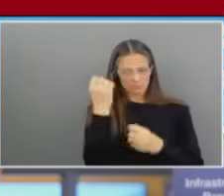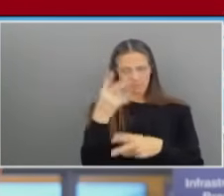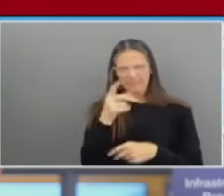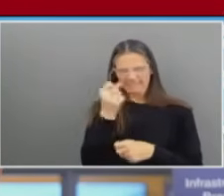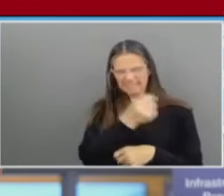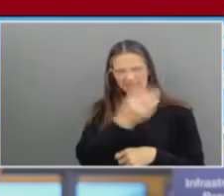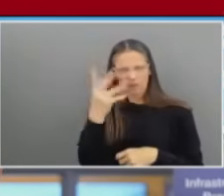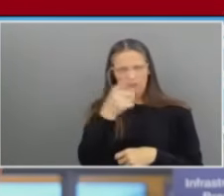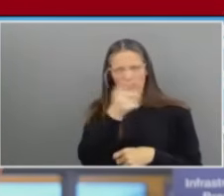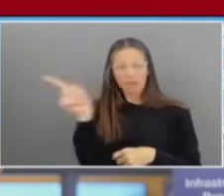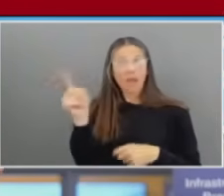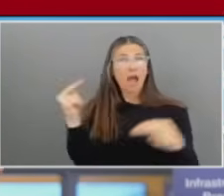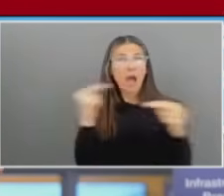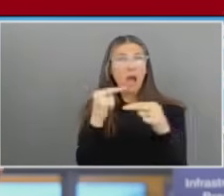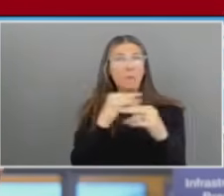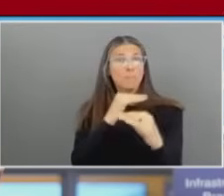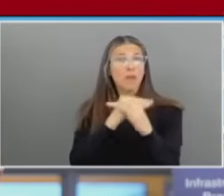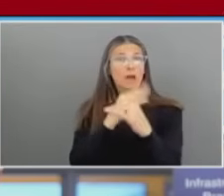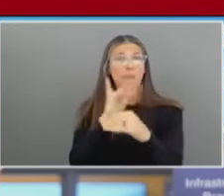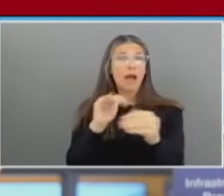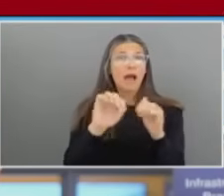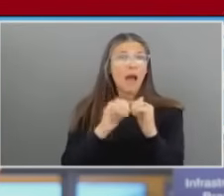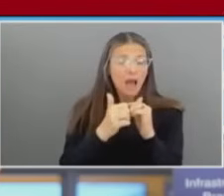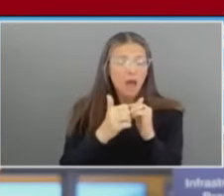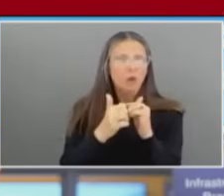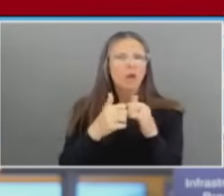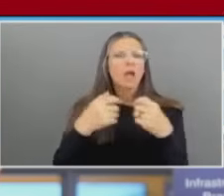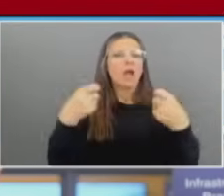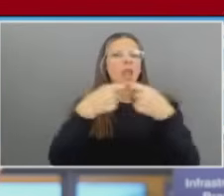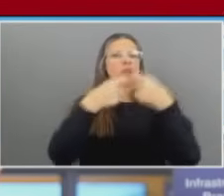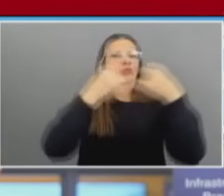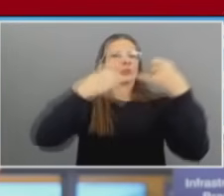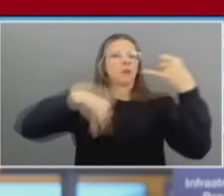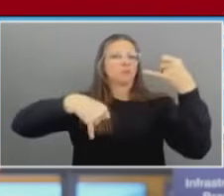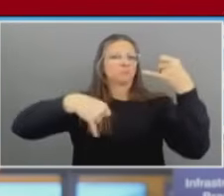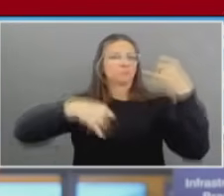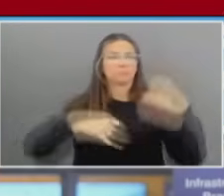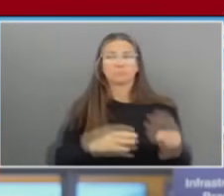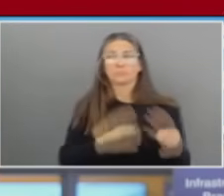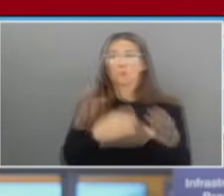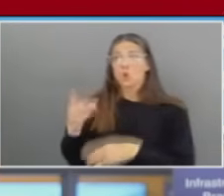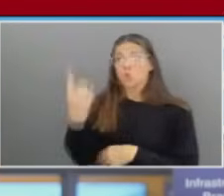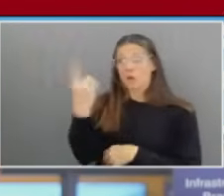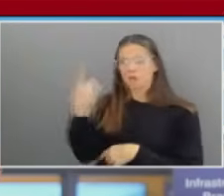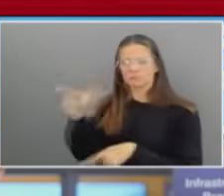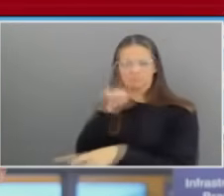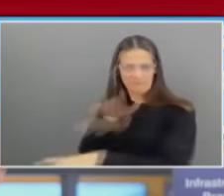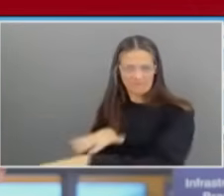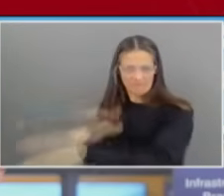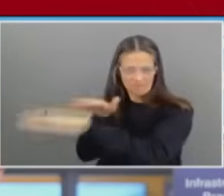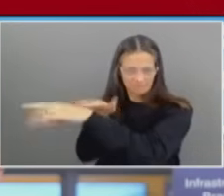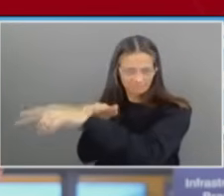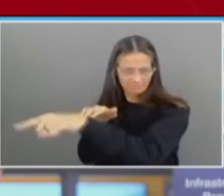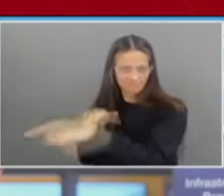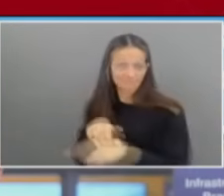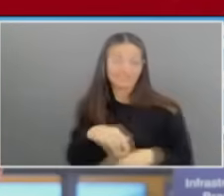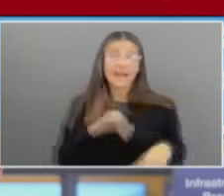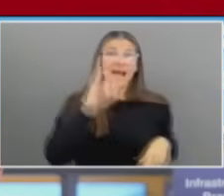AT 8 A.M. THIS MORNING, THERE WERE A HANDFUL OF STATE HIGHWAYS BLOCKED BY DOWNED POWER LINES.